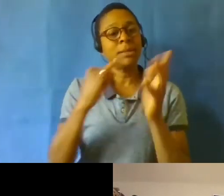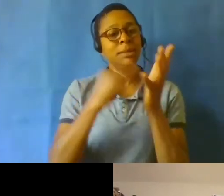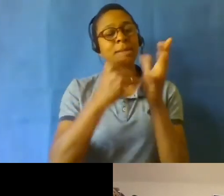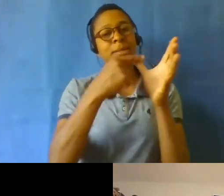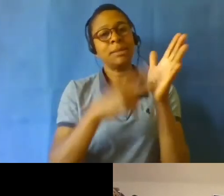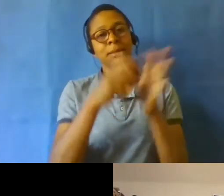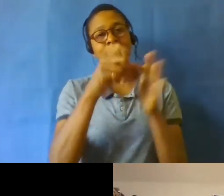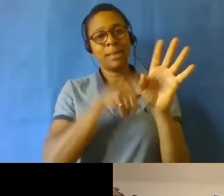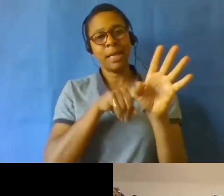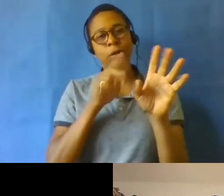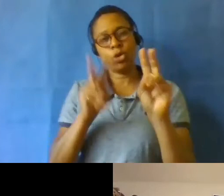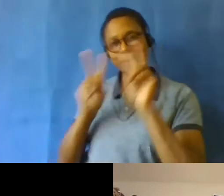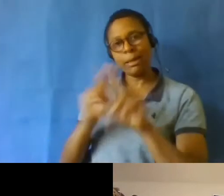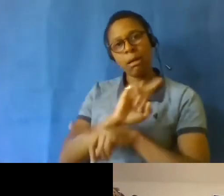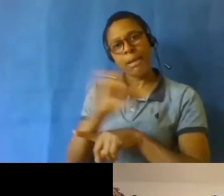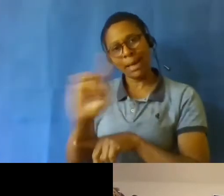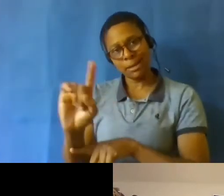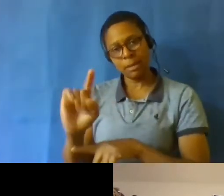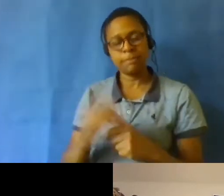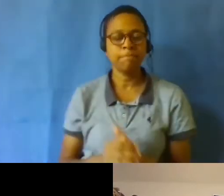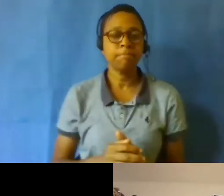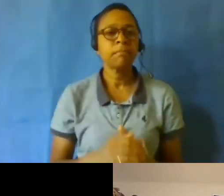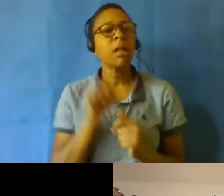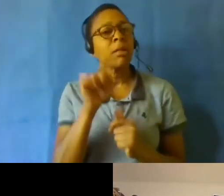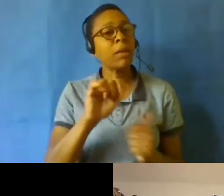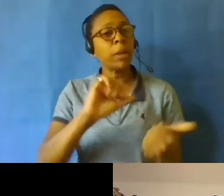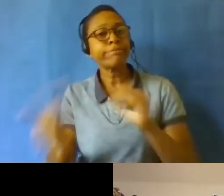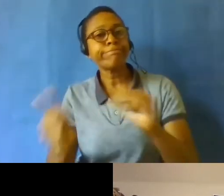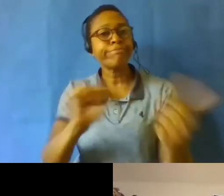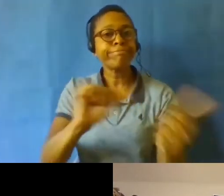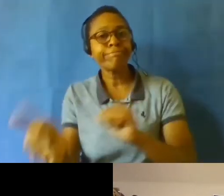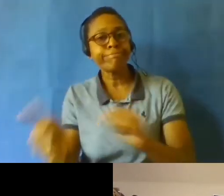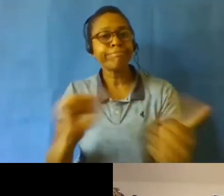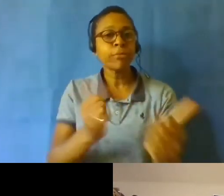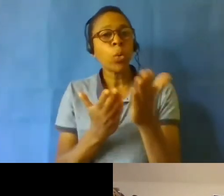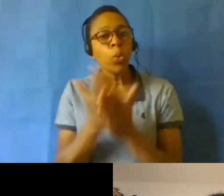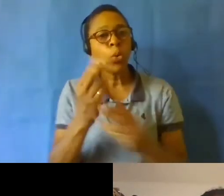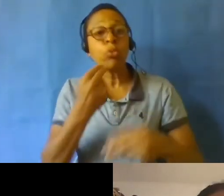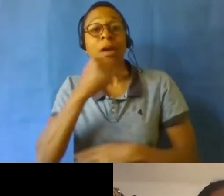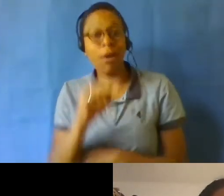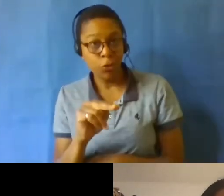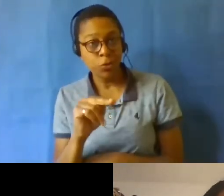meet later they will be swapping between themselves throughout the afternoon the